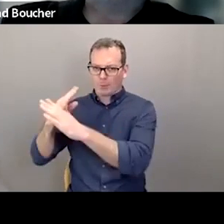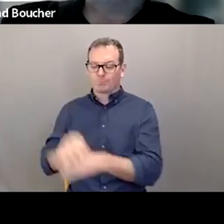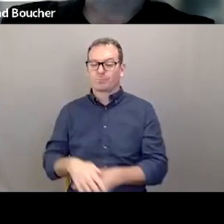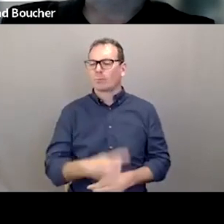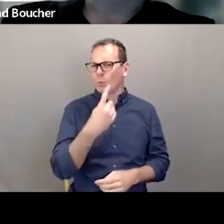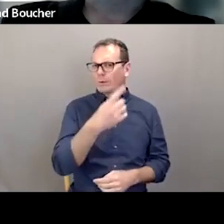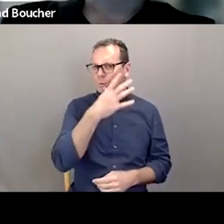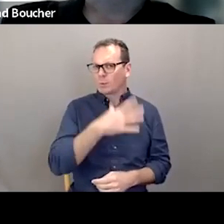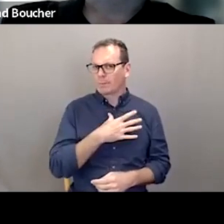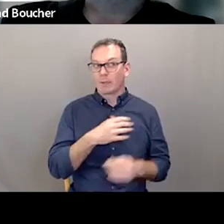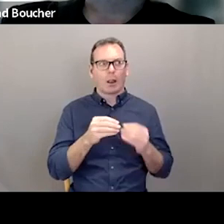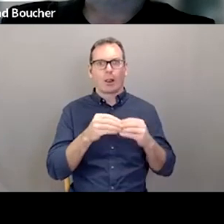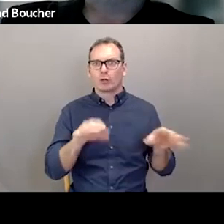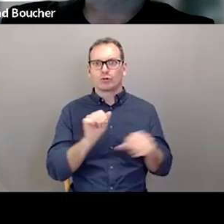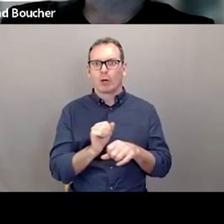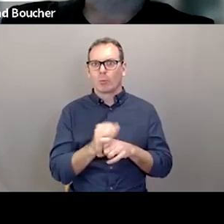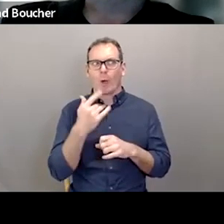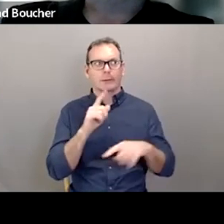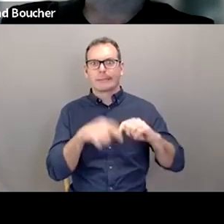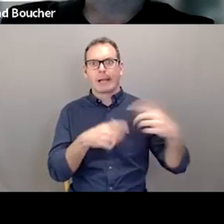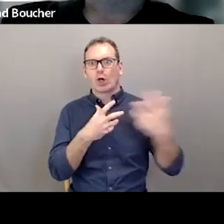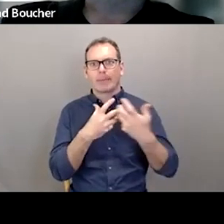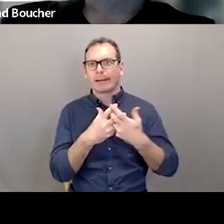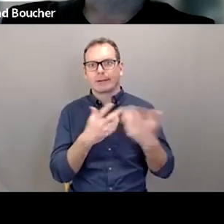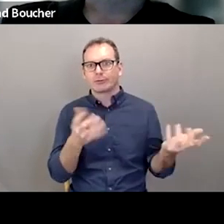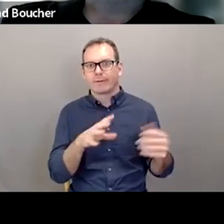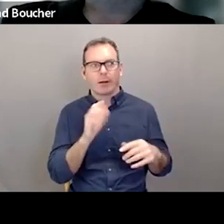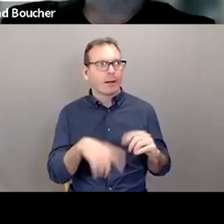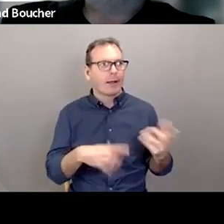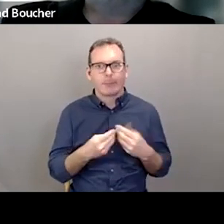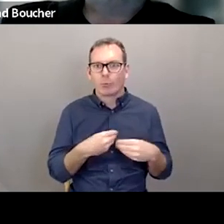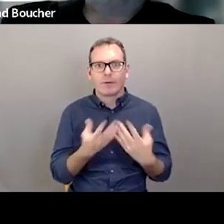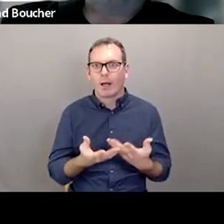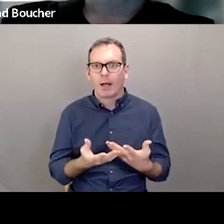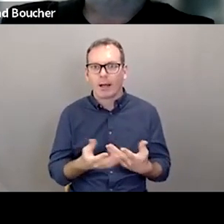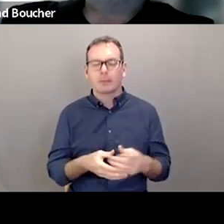job because she couldn't get accommodations and this was also mentioned in a session I attended